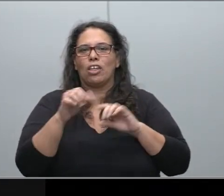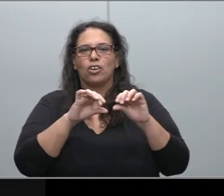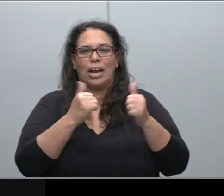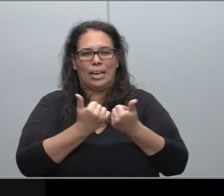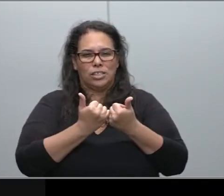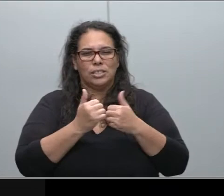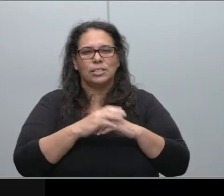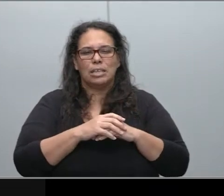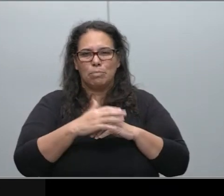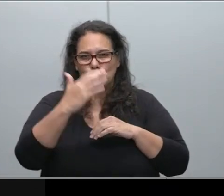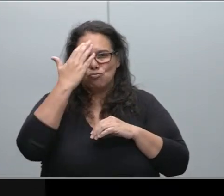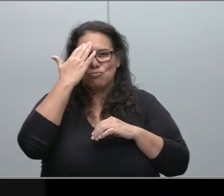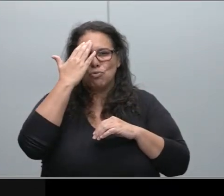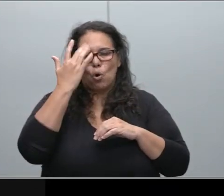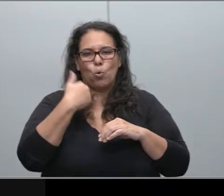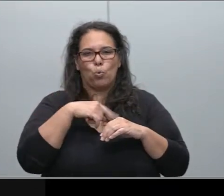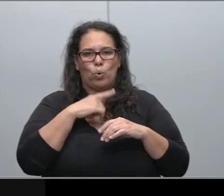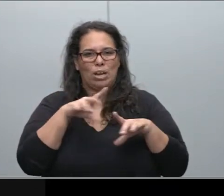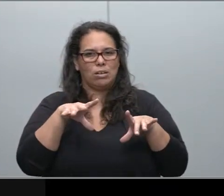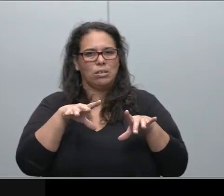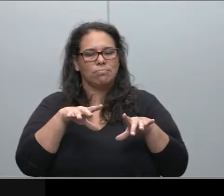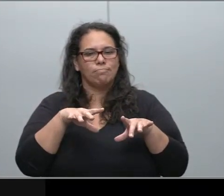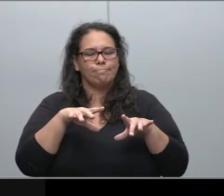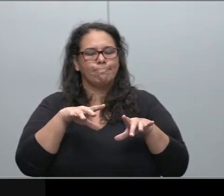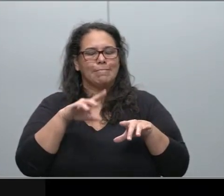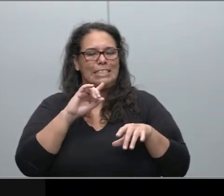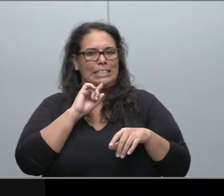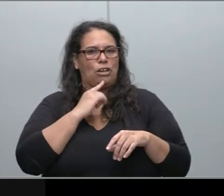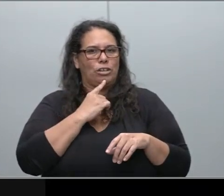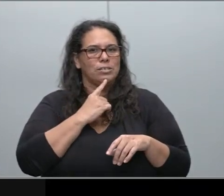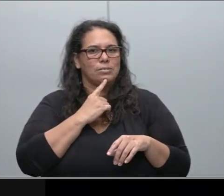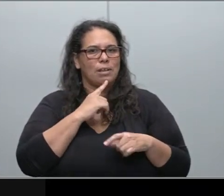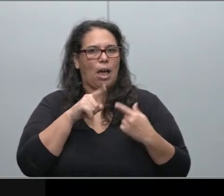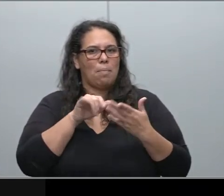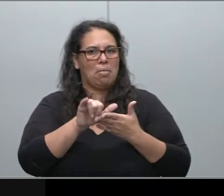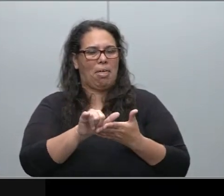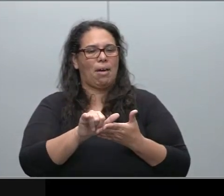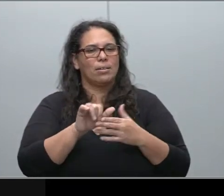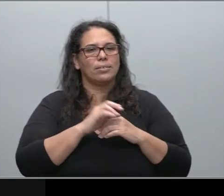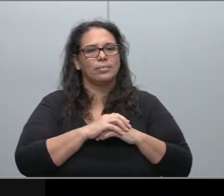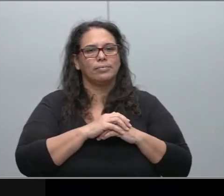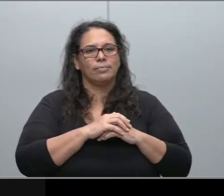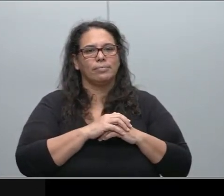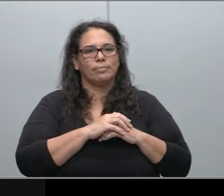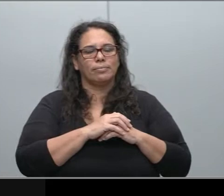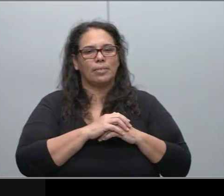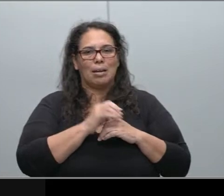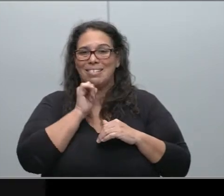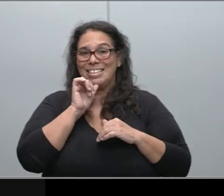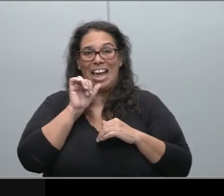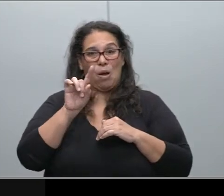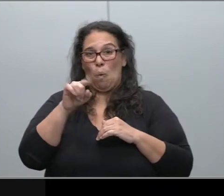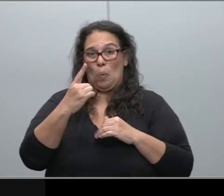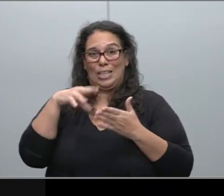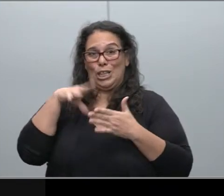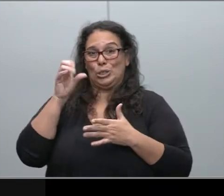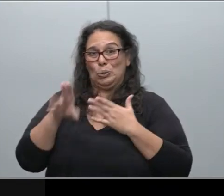And lastly, actually tomorrow is the first meeting for one of our student advisory groups. And there are several that are being developed